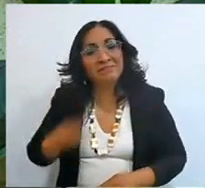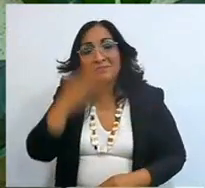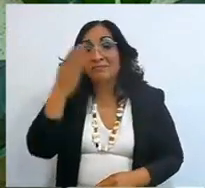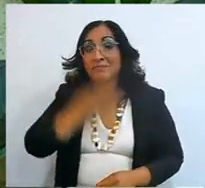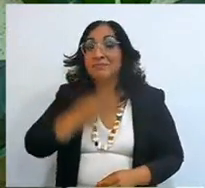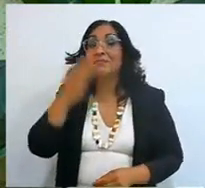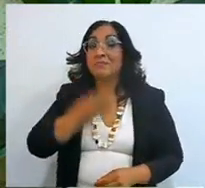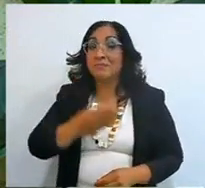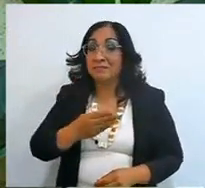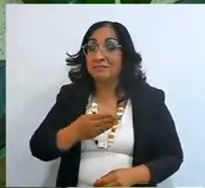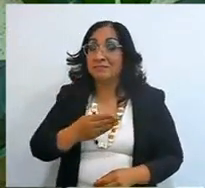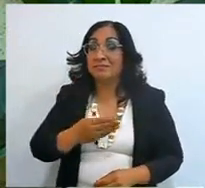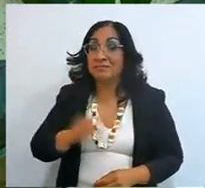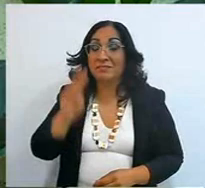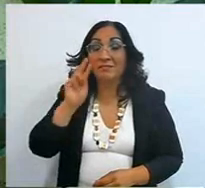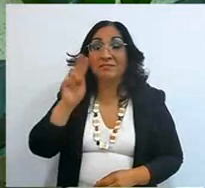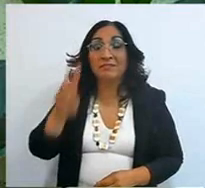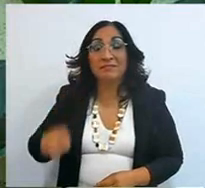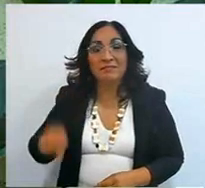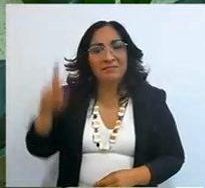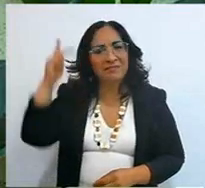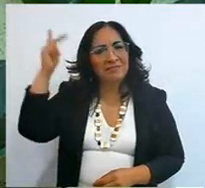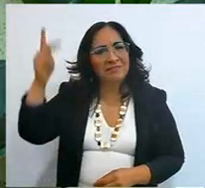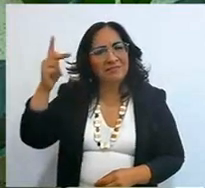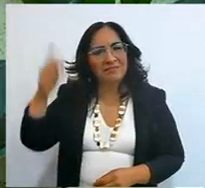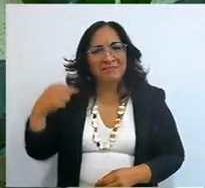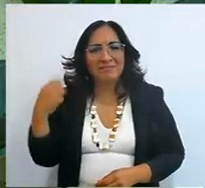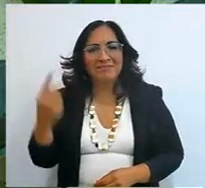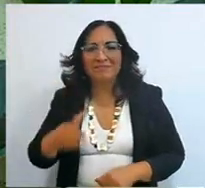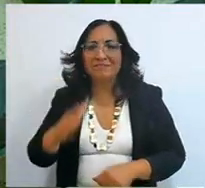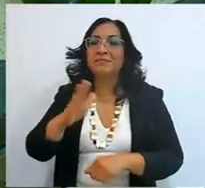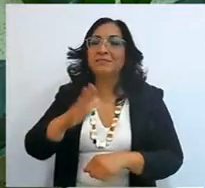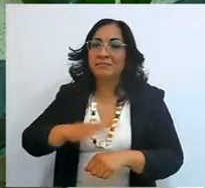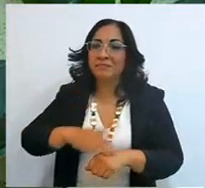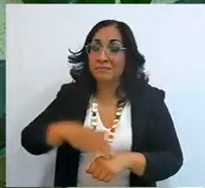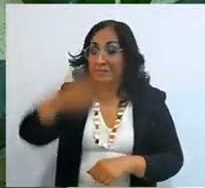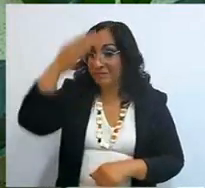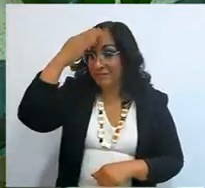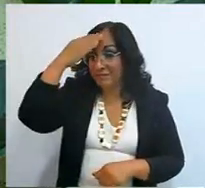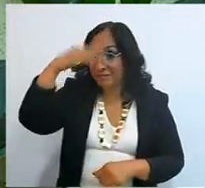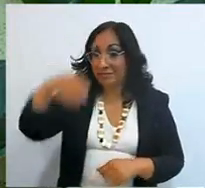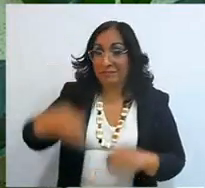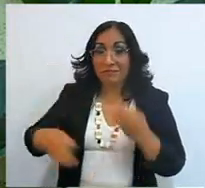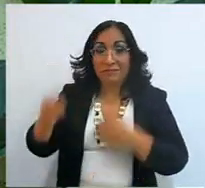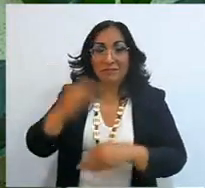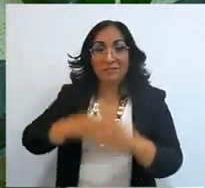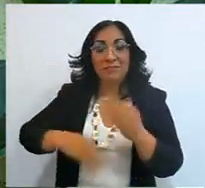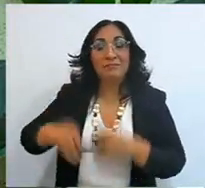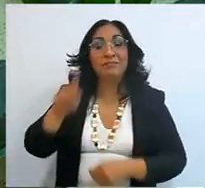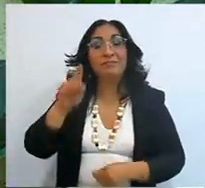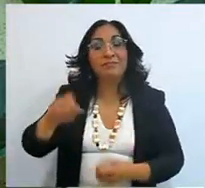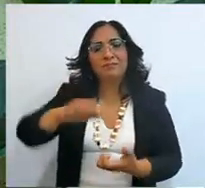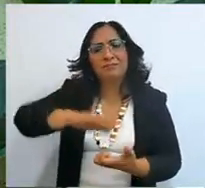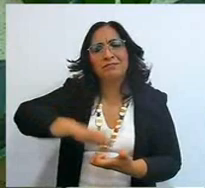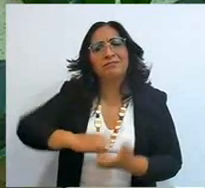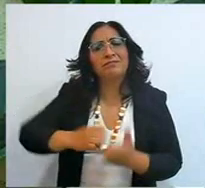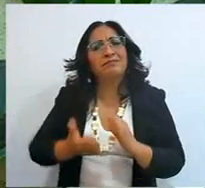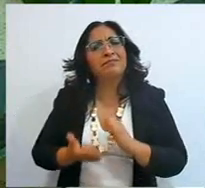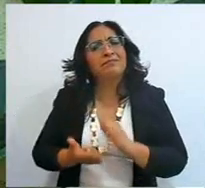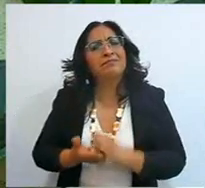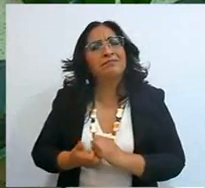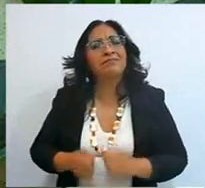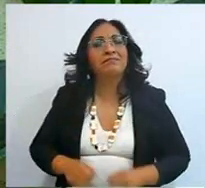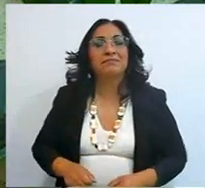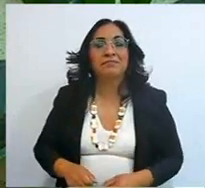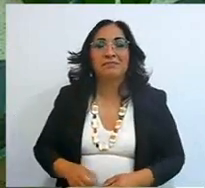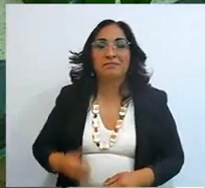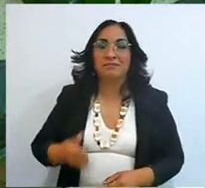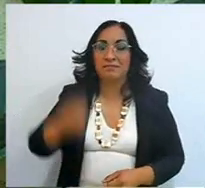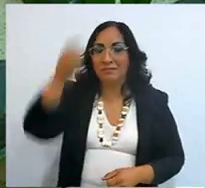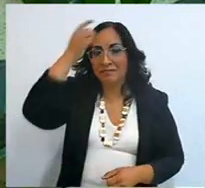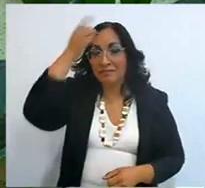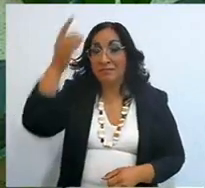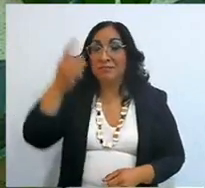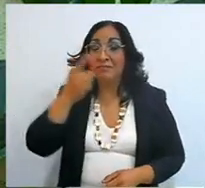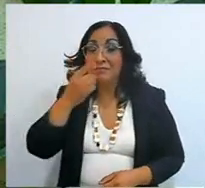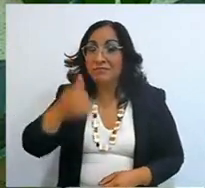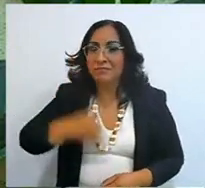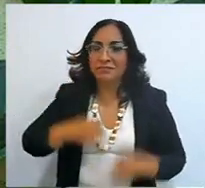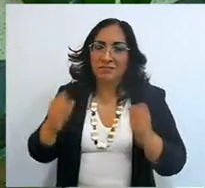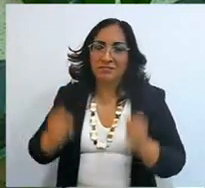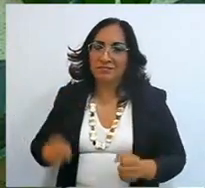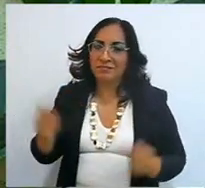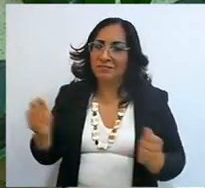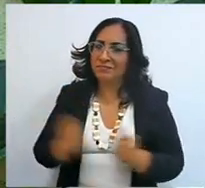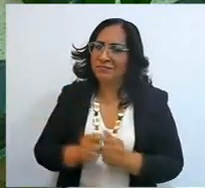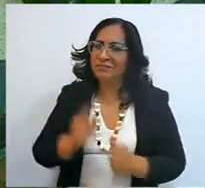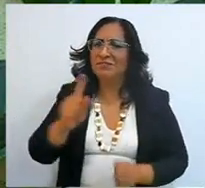God says, you will be wiser than all your enemies, if I with you says God, who against you?